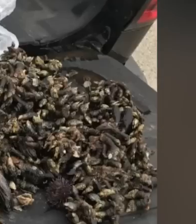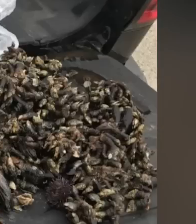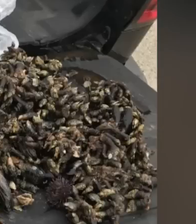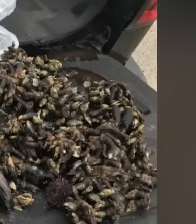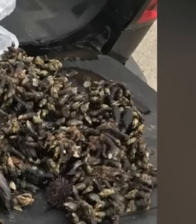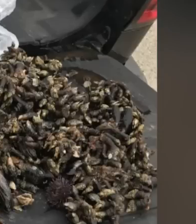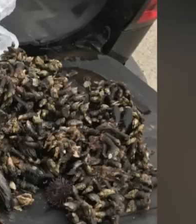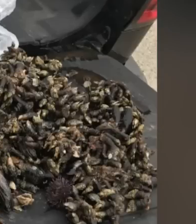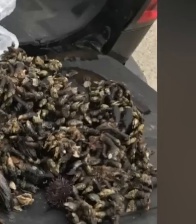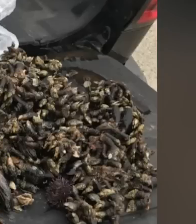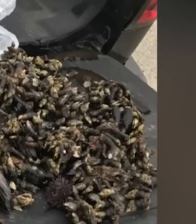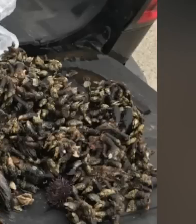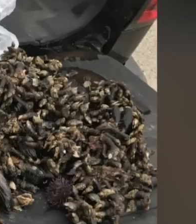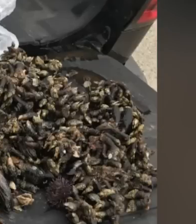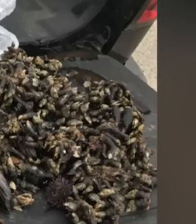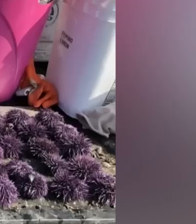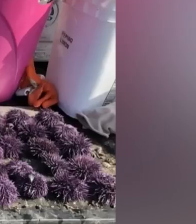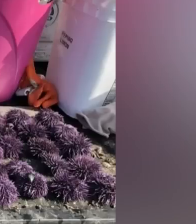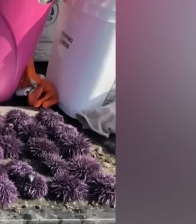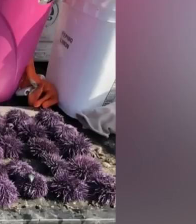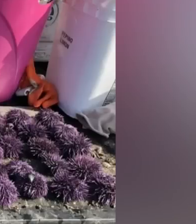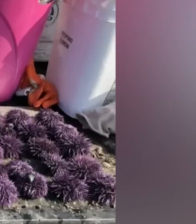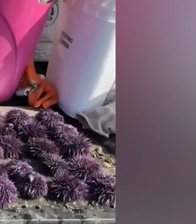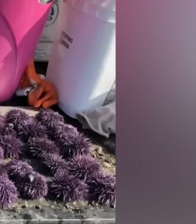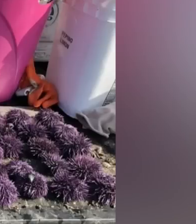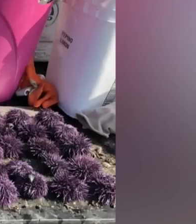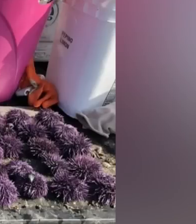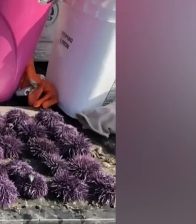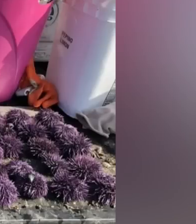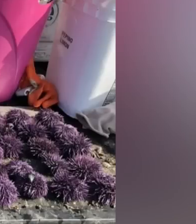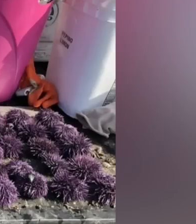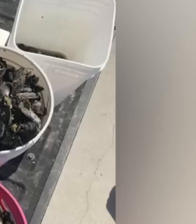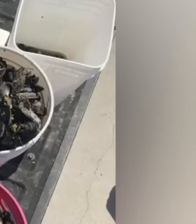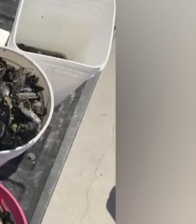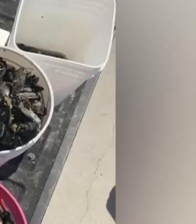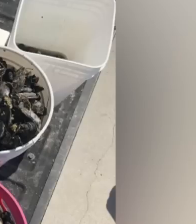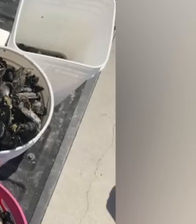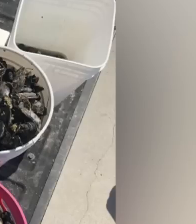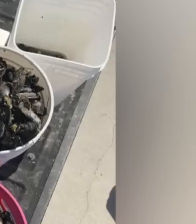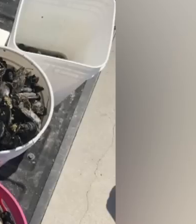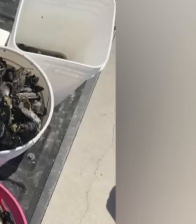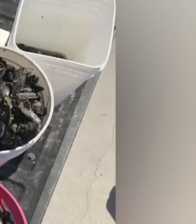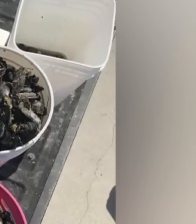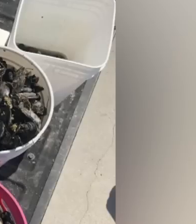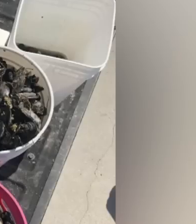THESE PHOTOS SHOW SOME OF THE MUSCLES, TURBAN SNAILS AND SEA URCHINS